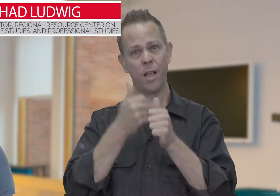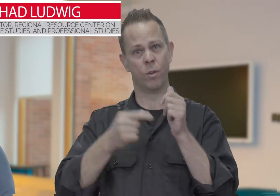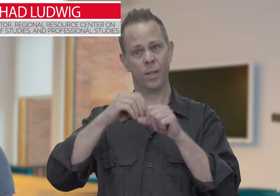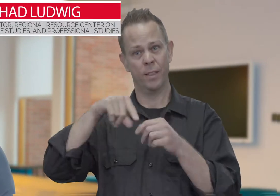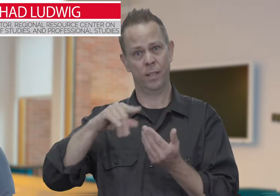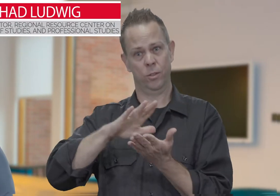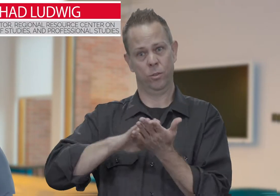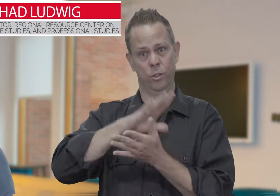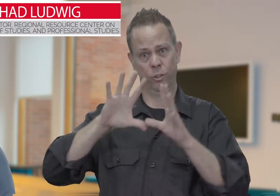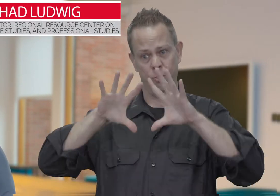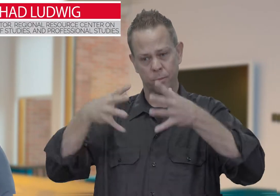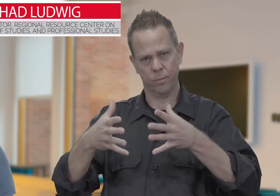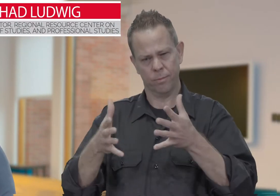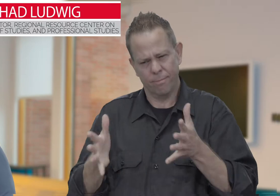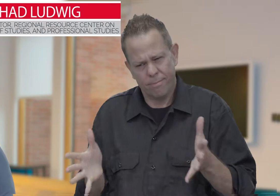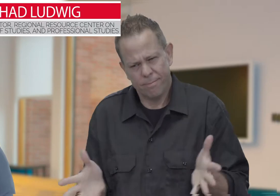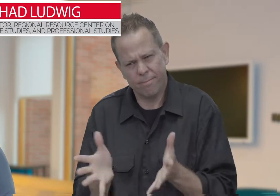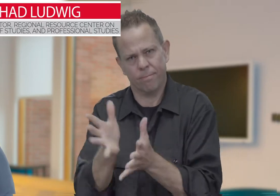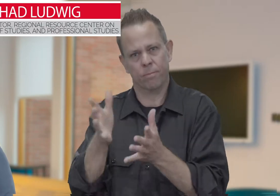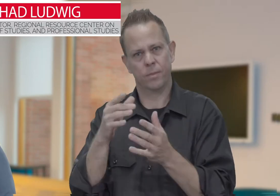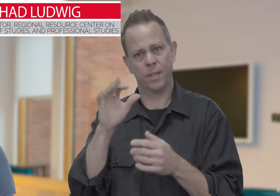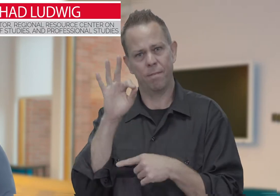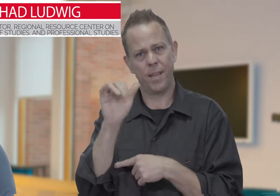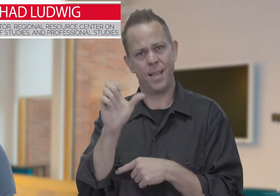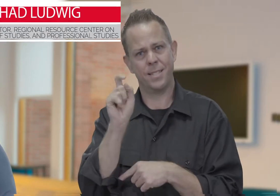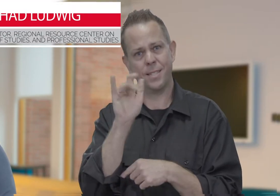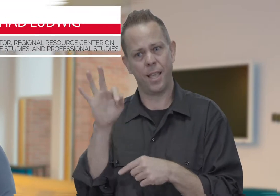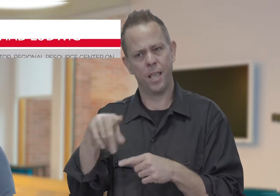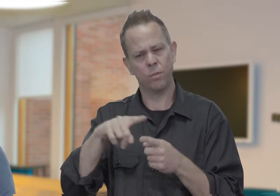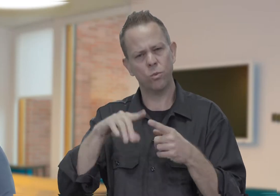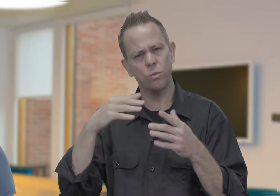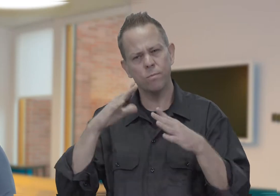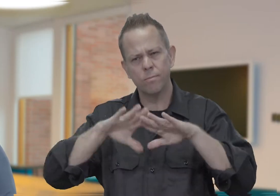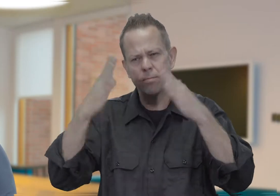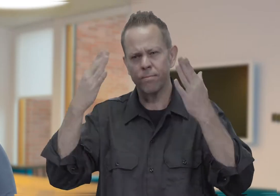truly an area where faculty and staff are encouraged to practice innovative thinking